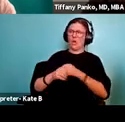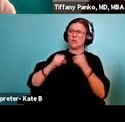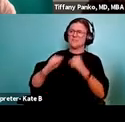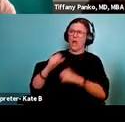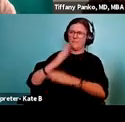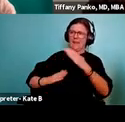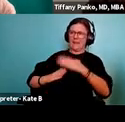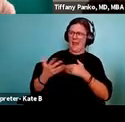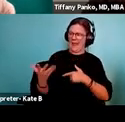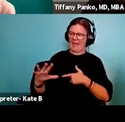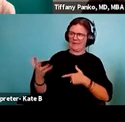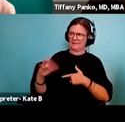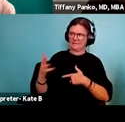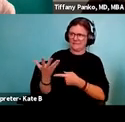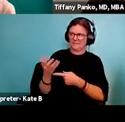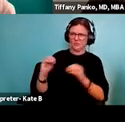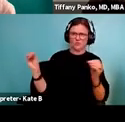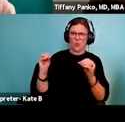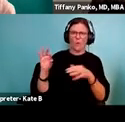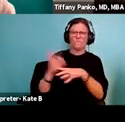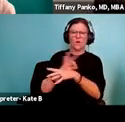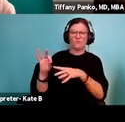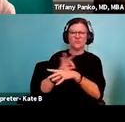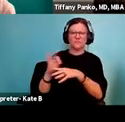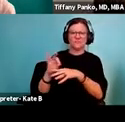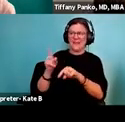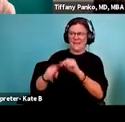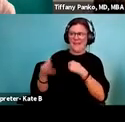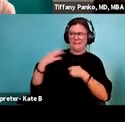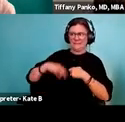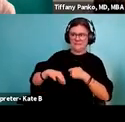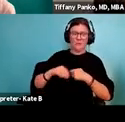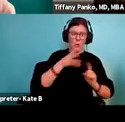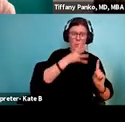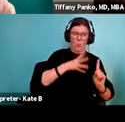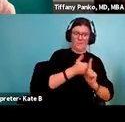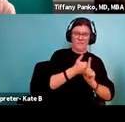Without post rehab gains, she’s afraid her family and medical specialist will decide